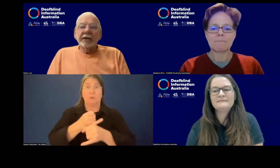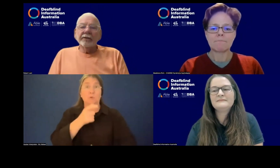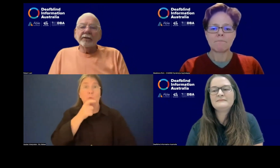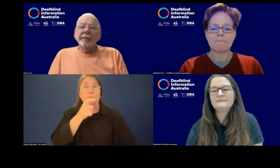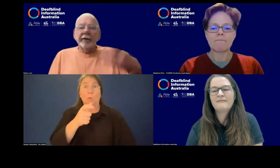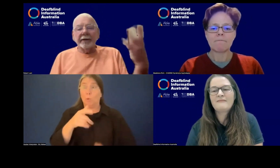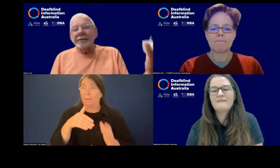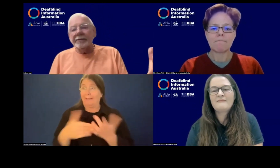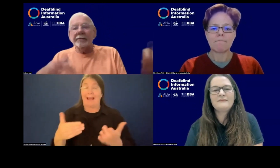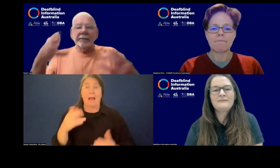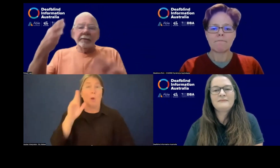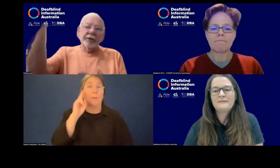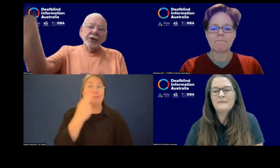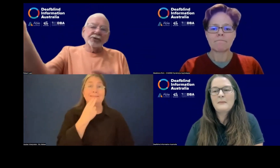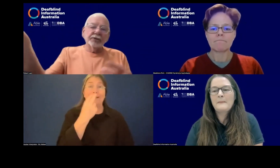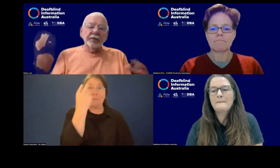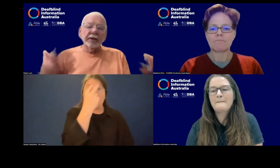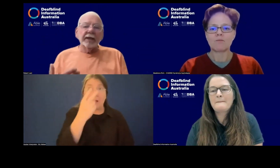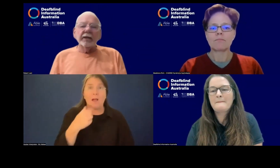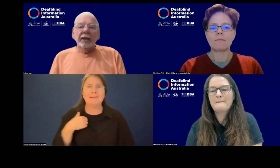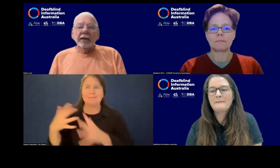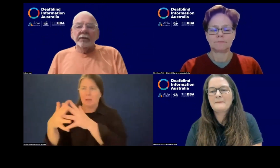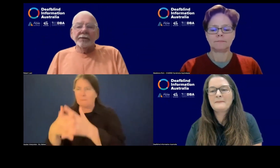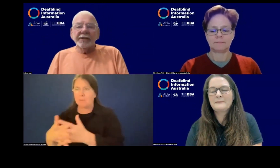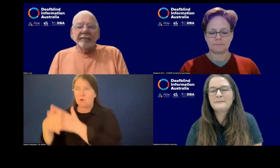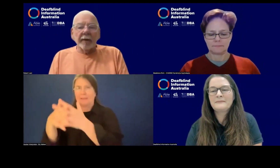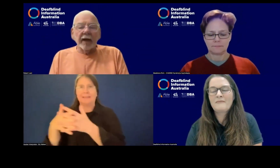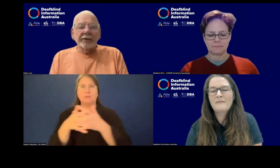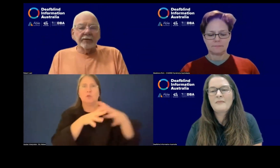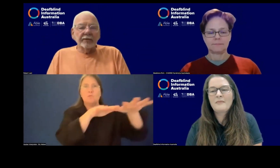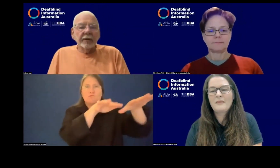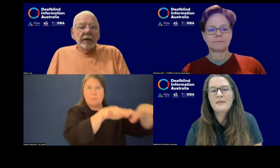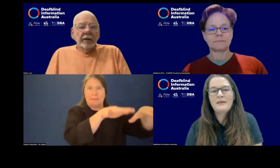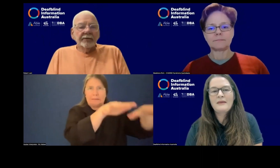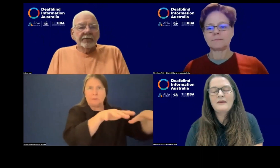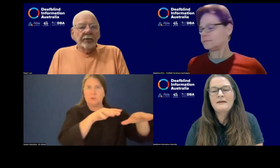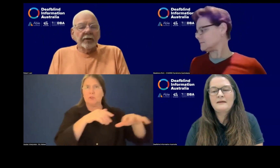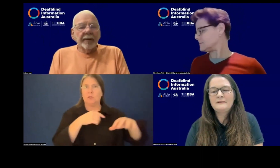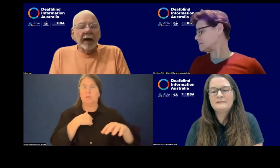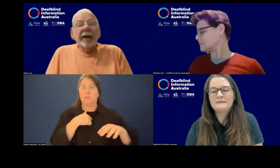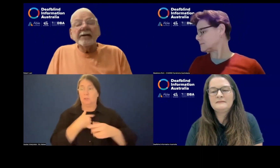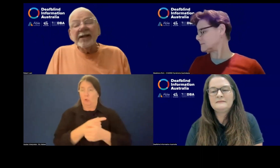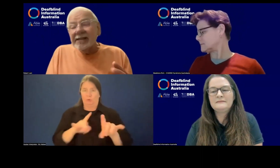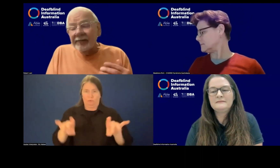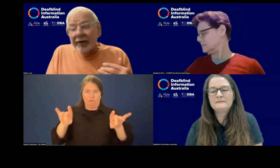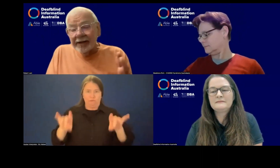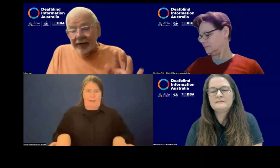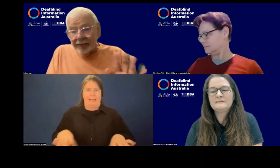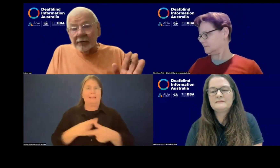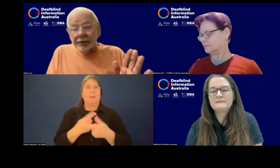So the Americans and British and we use deafblind to talk about, and I think it's a very difficult